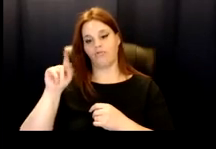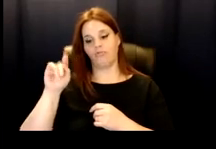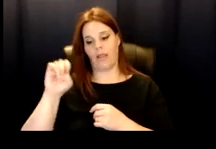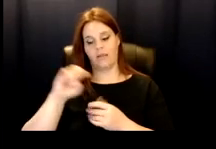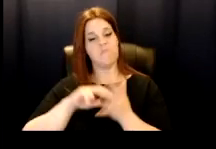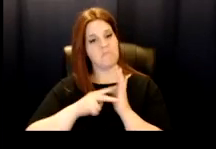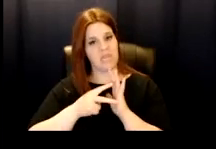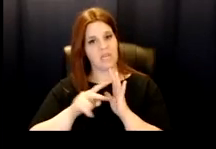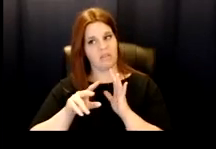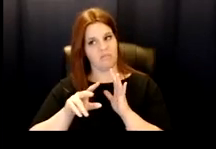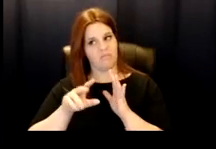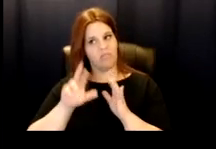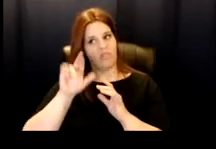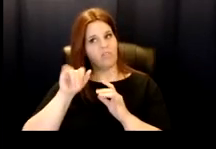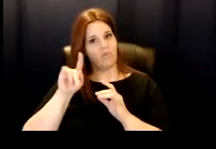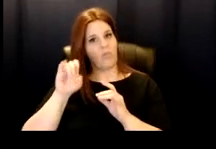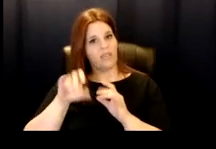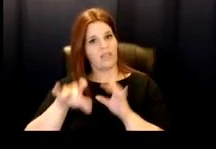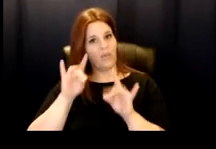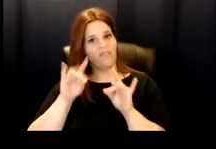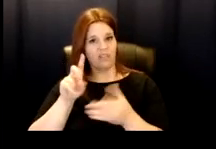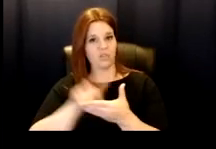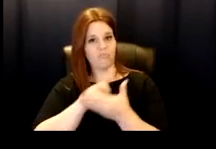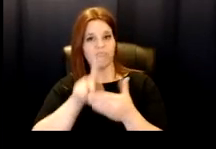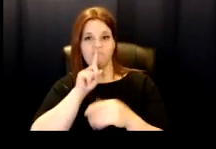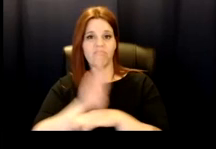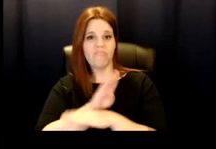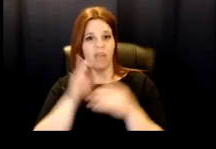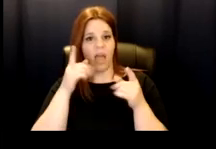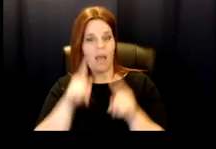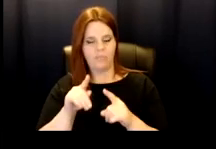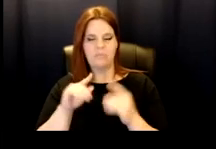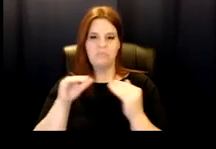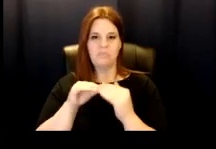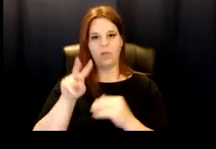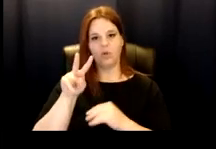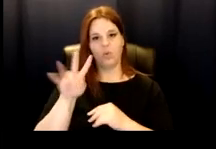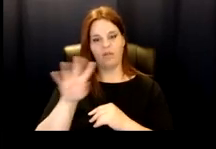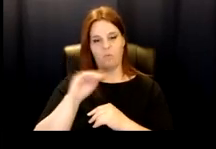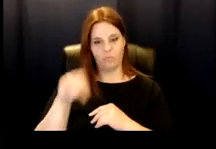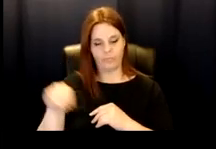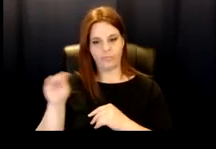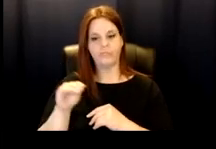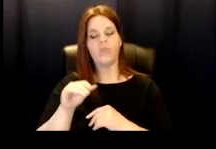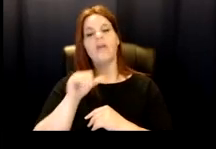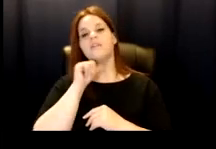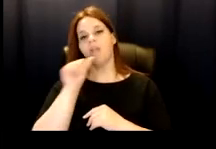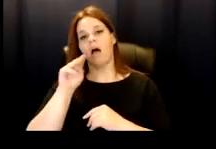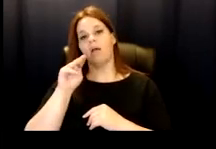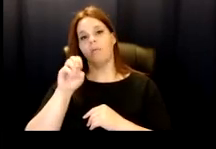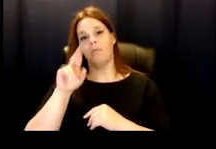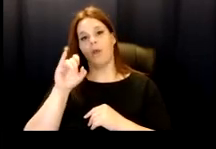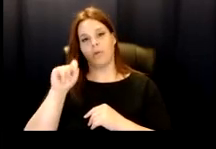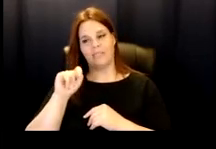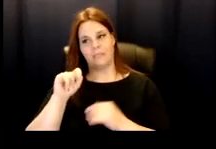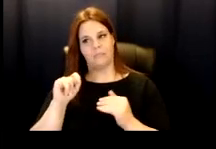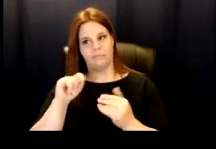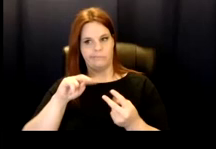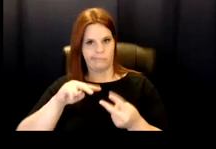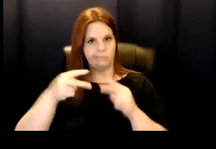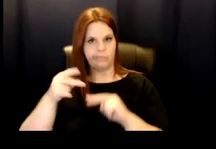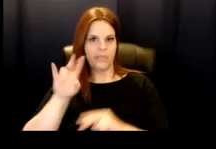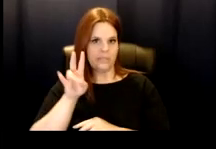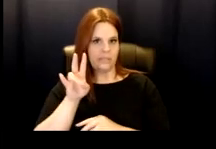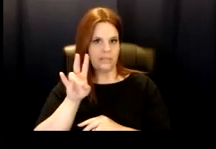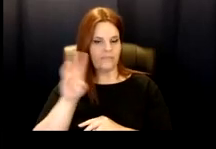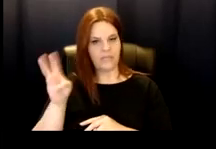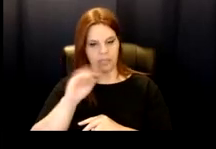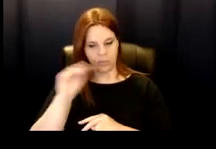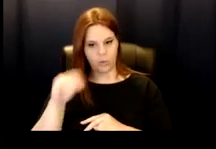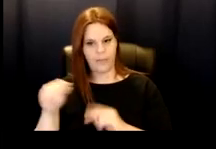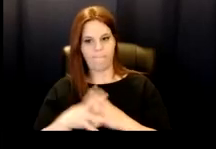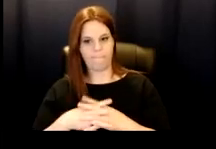did occur, is 24% in the overall database. The non merit obversely then is 76%. And we